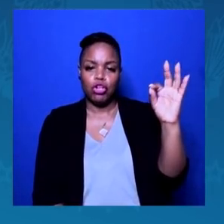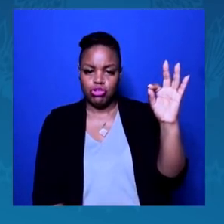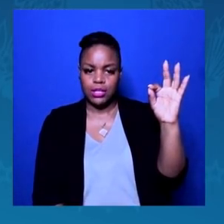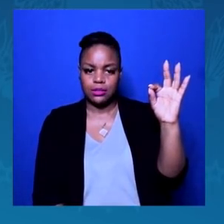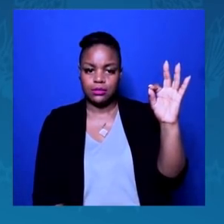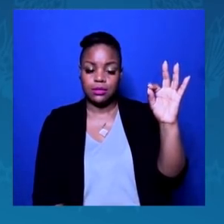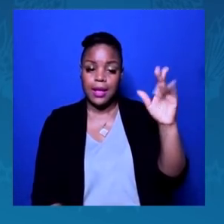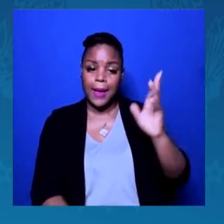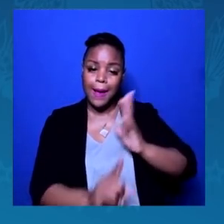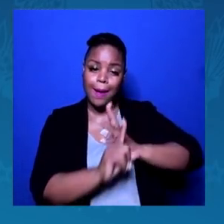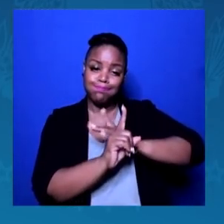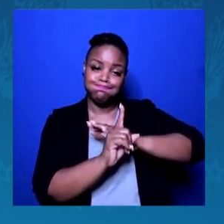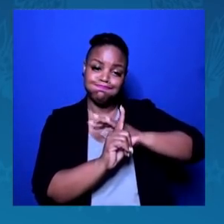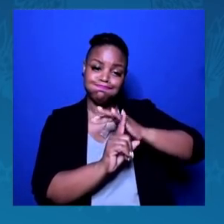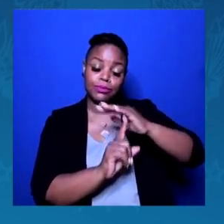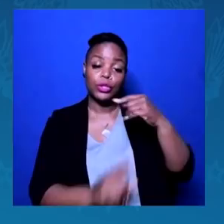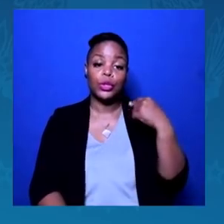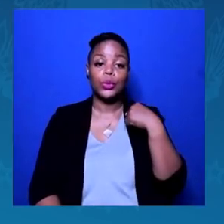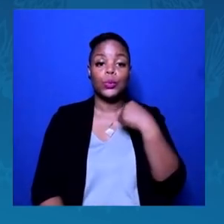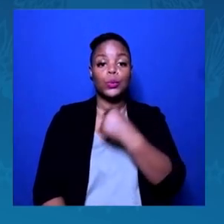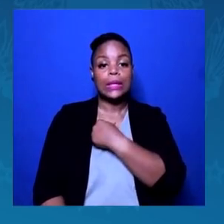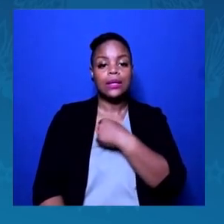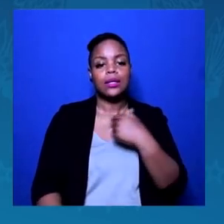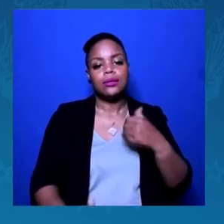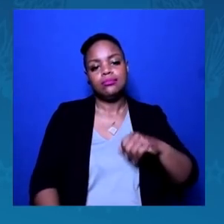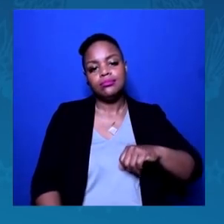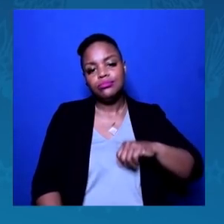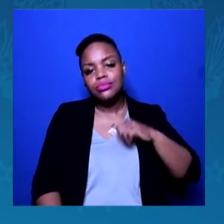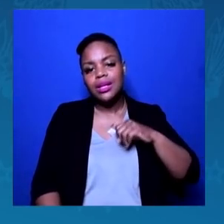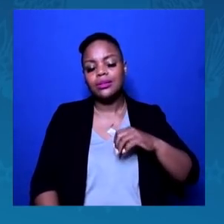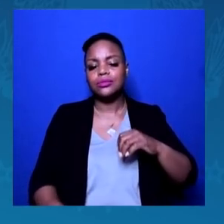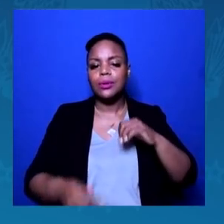in meeting this moment, throughout my visit here,